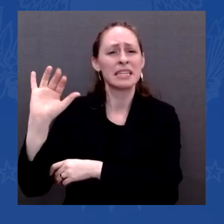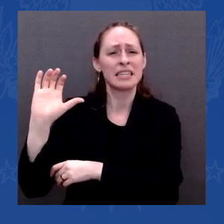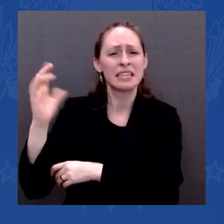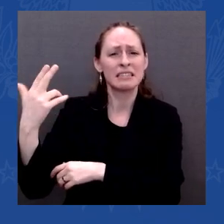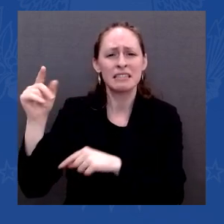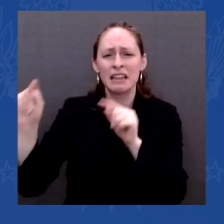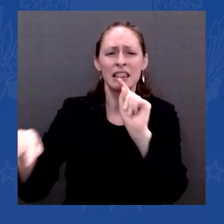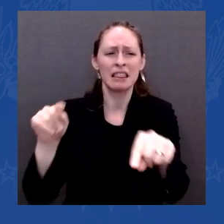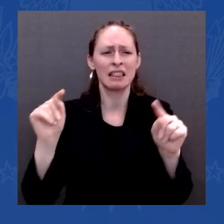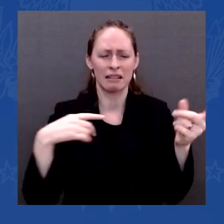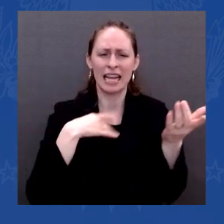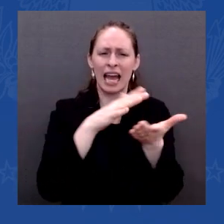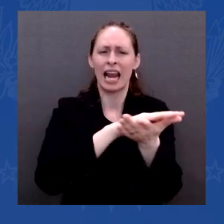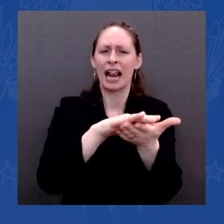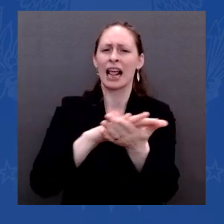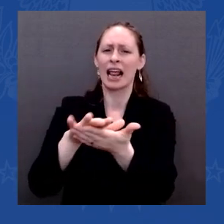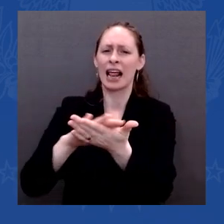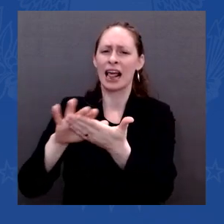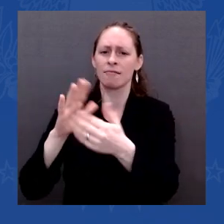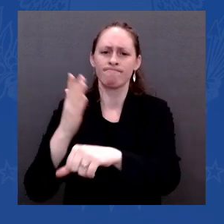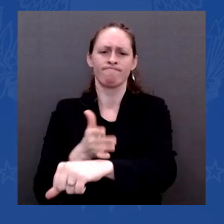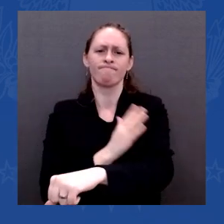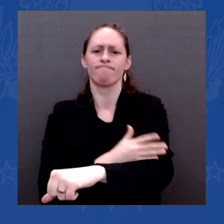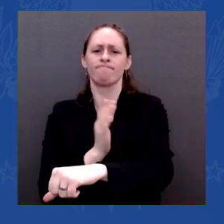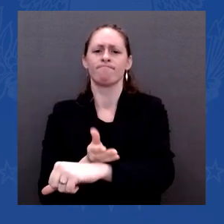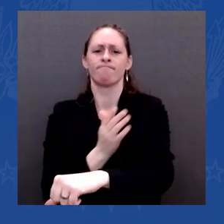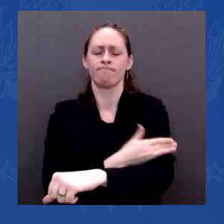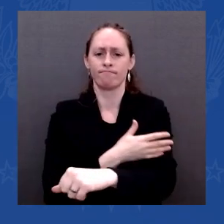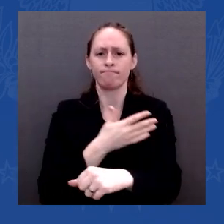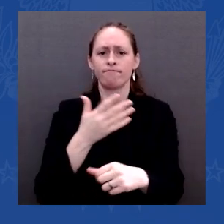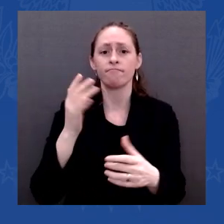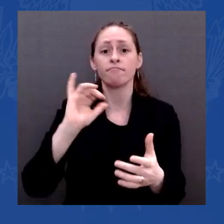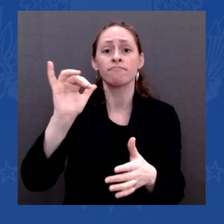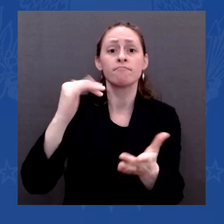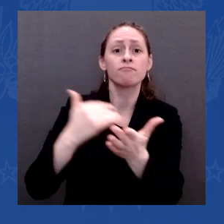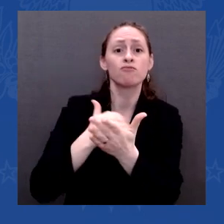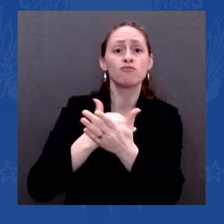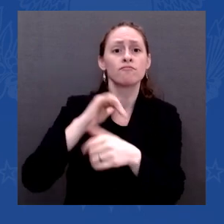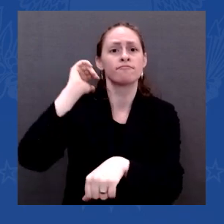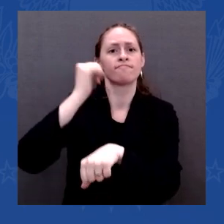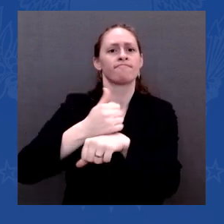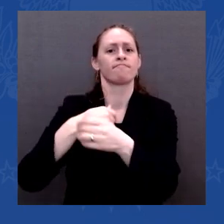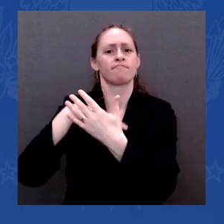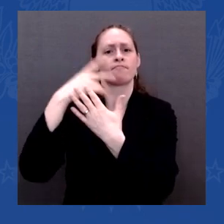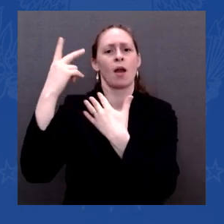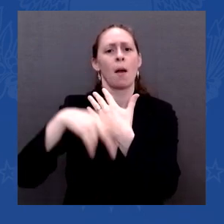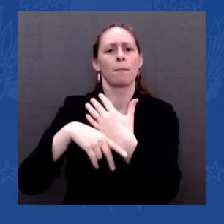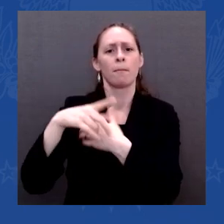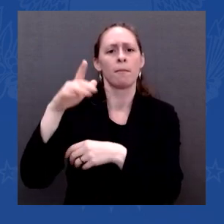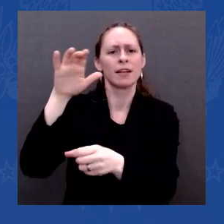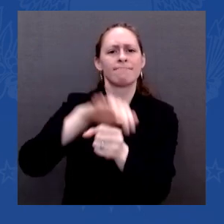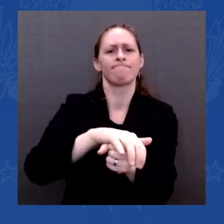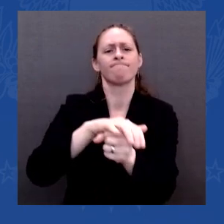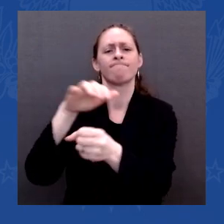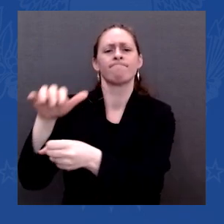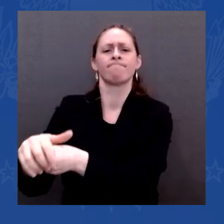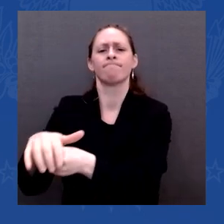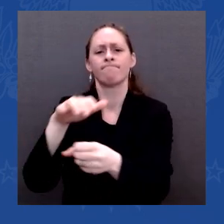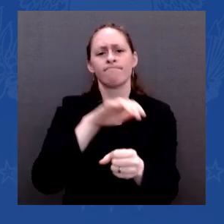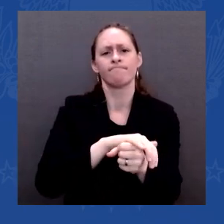and gas wells spewing methane into the air, cleaning up the communities that, in fact, they’re affecting, while [creating] good-paying jobs.